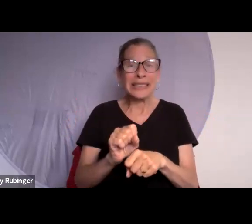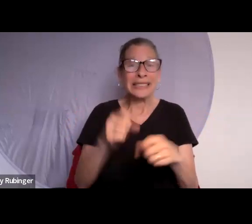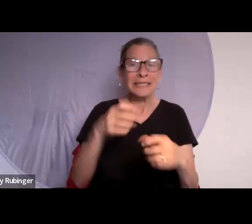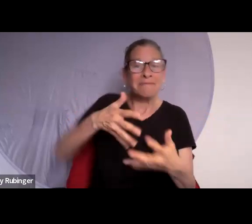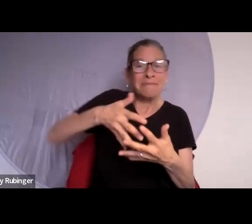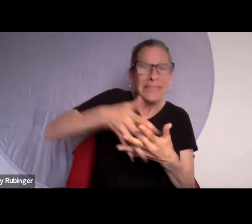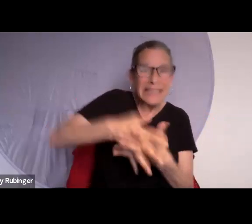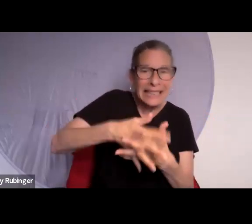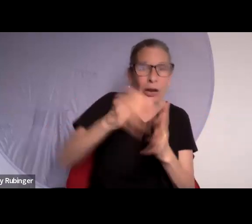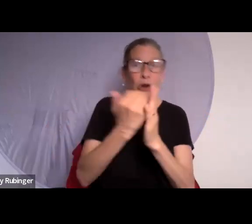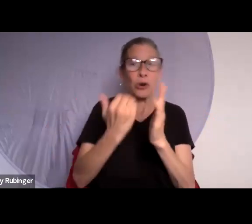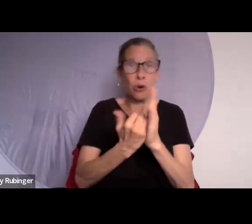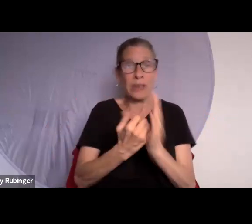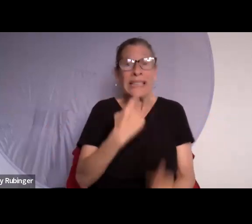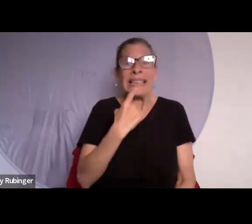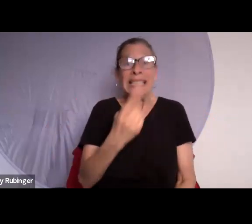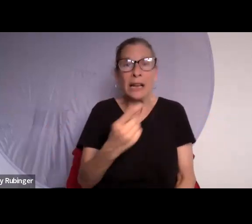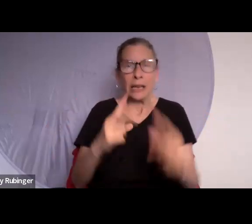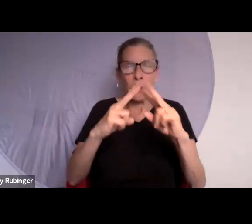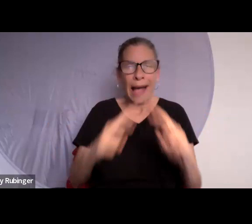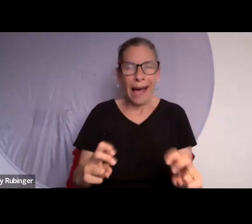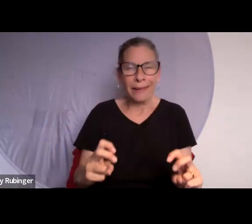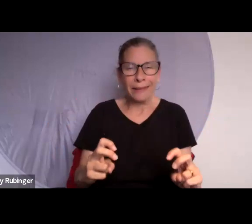analyzing the material, and letting you know what you can do